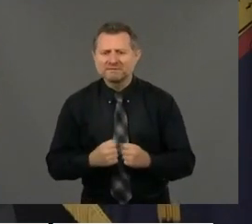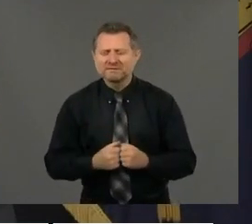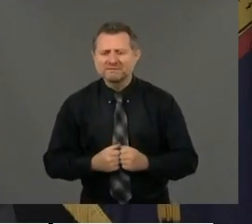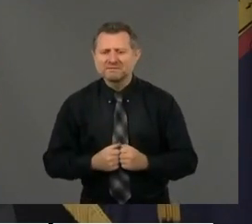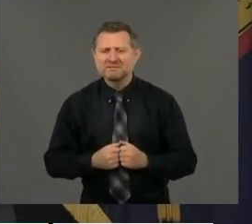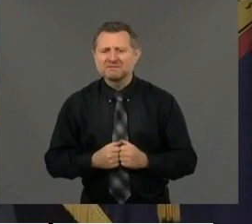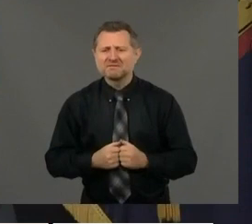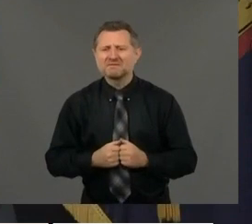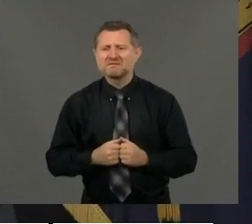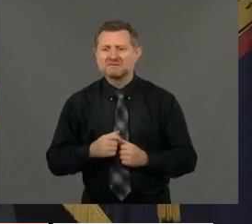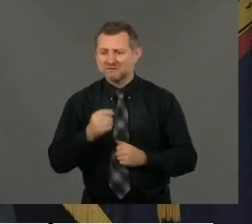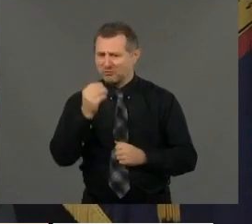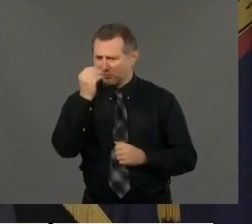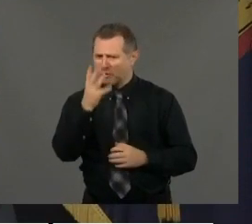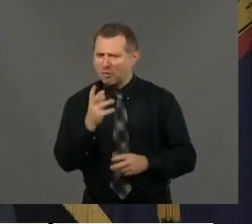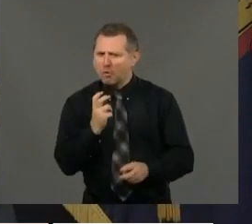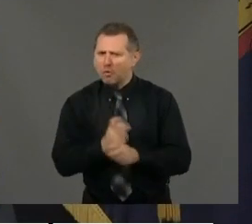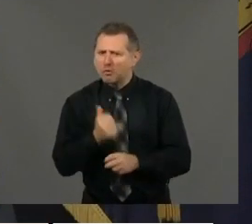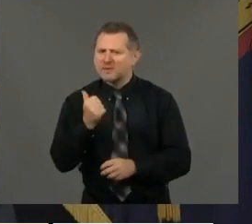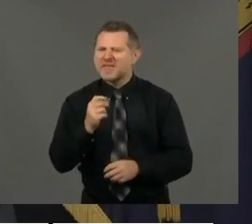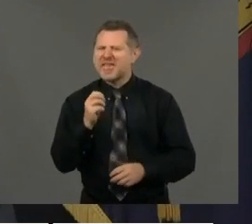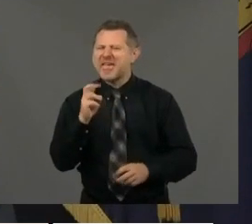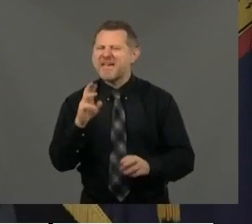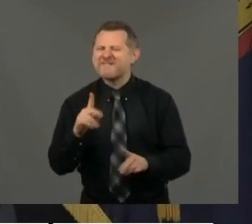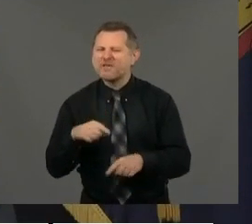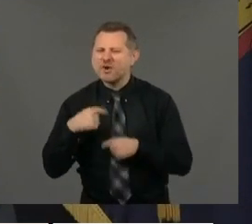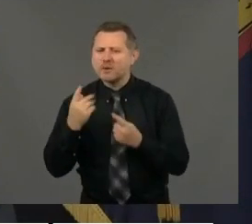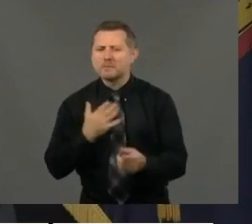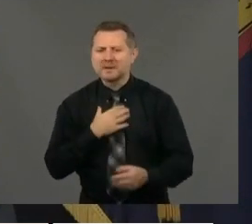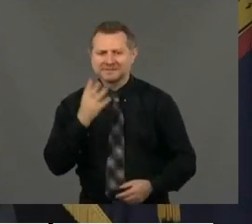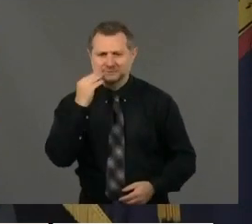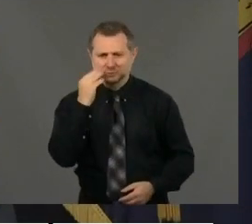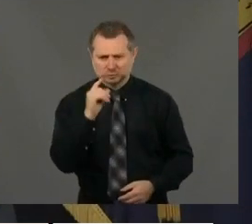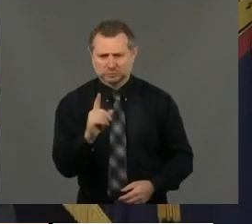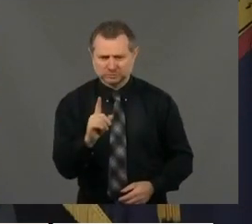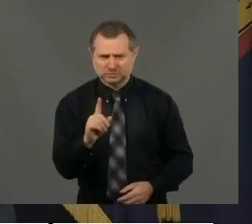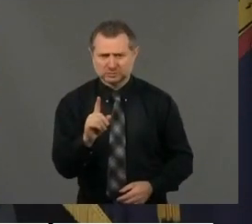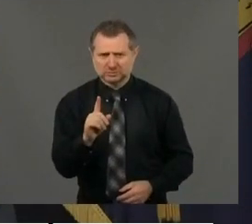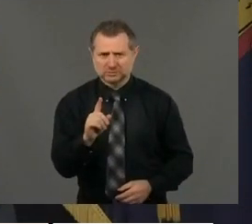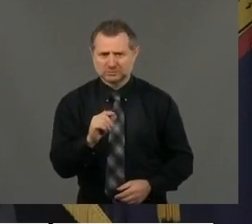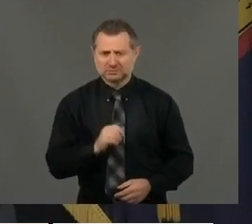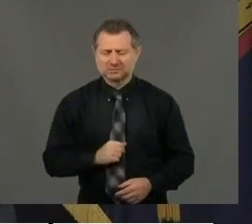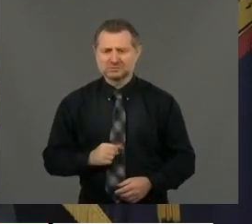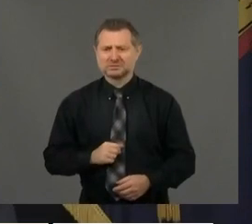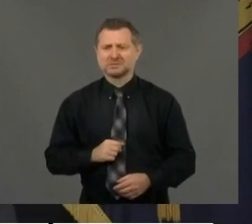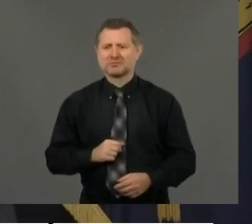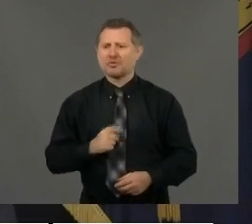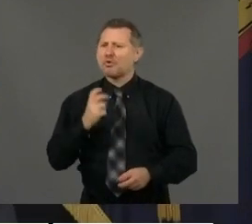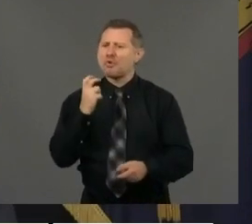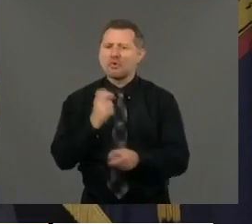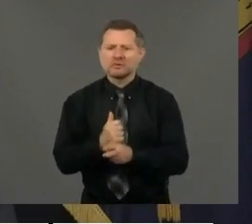ACTUALLY BE STRONGER AS A SOCIETY FOR WHAT WE WENT THROUGH. I THINK MY FAMILY AND STRONGER AS A FAMILY FOR WHAT WE WENT THROUGH.